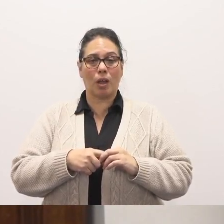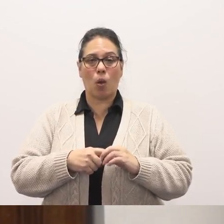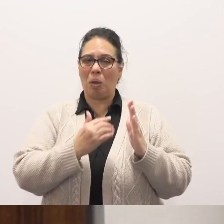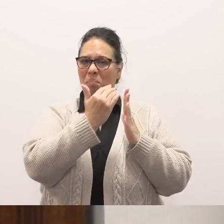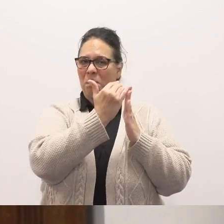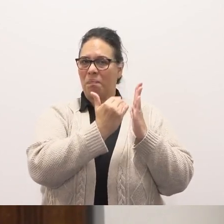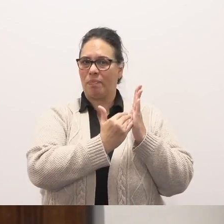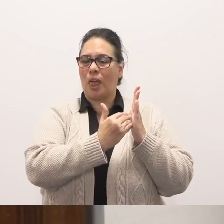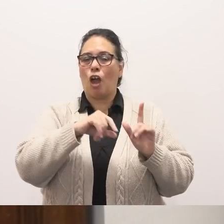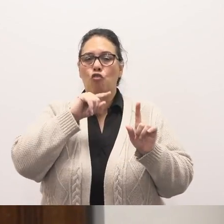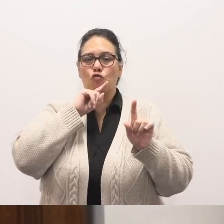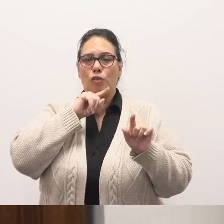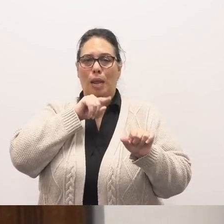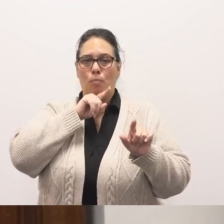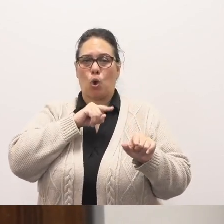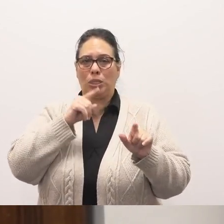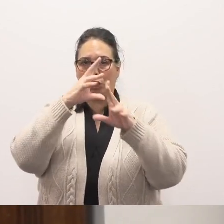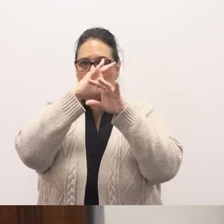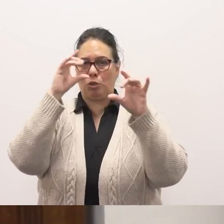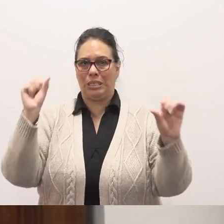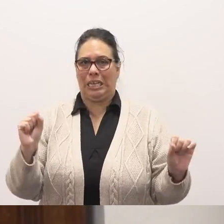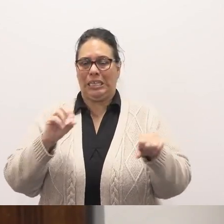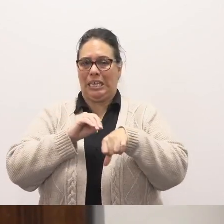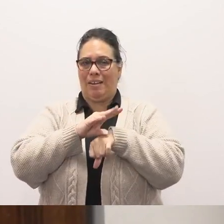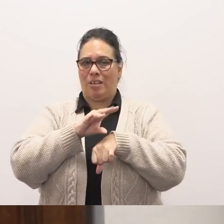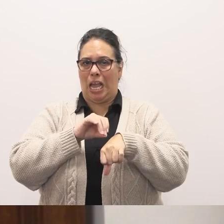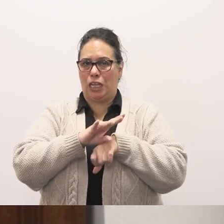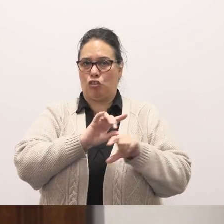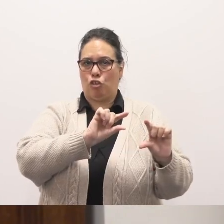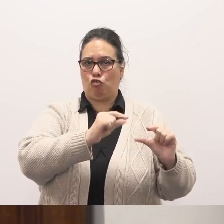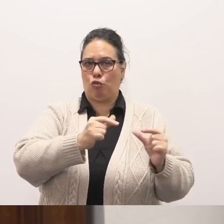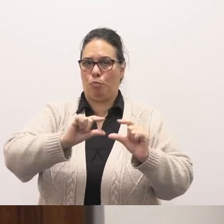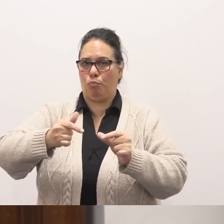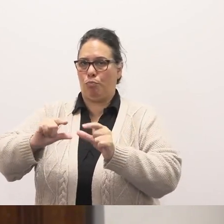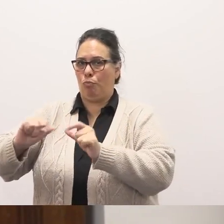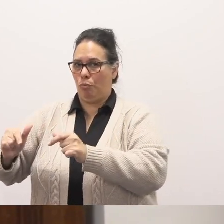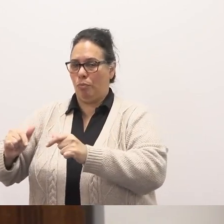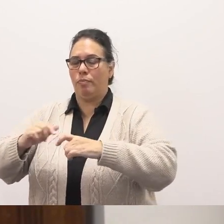on Superintendent Advisory Groups and I'll just mention